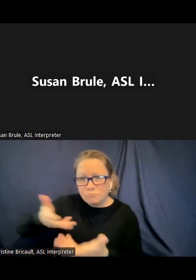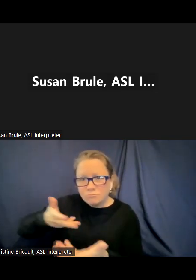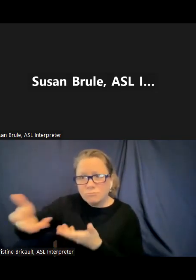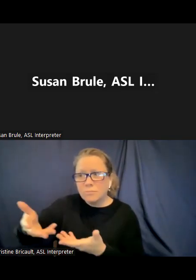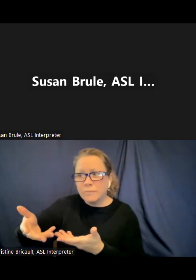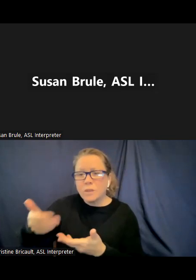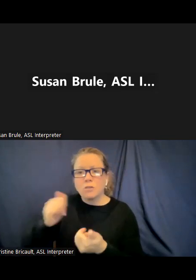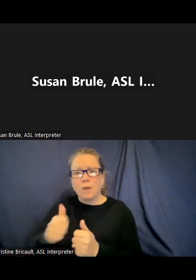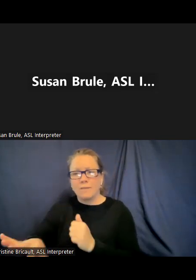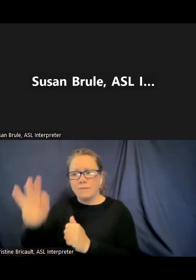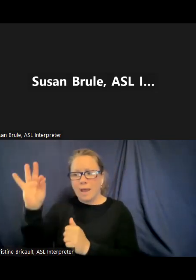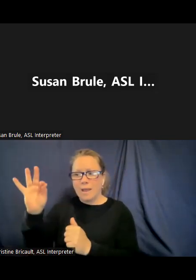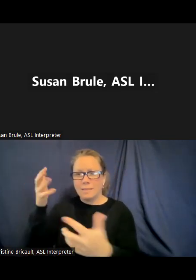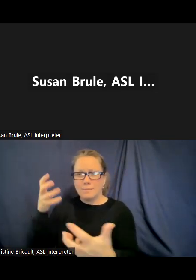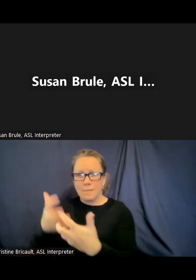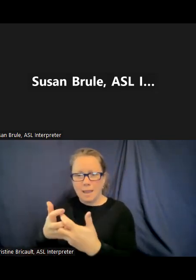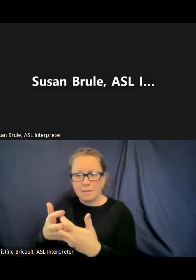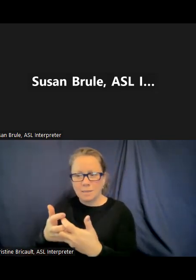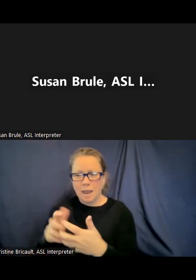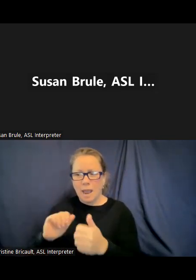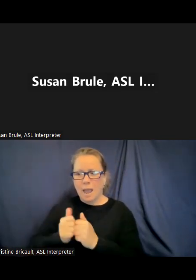between how do a person's